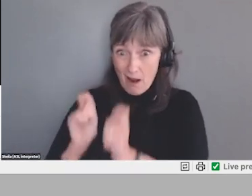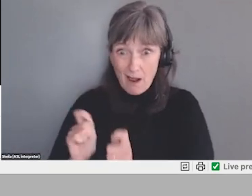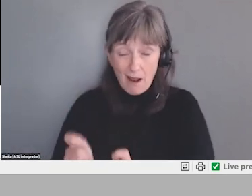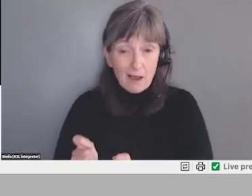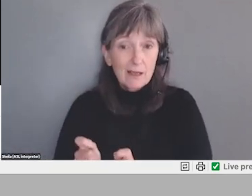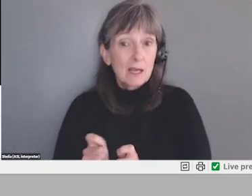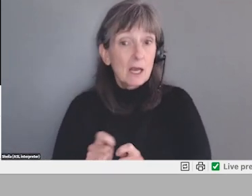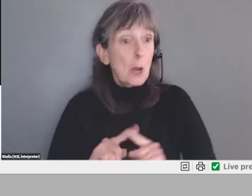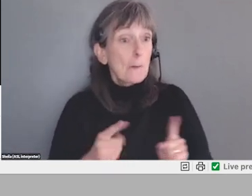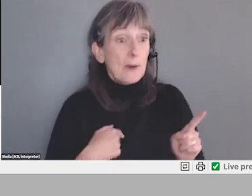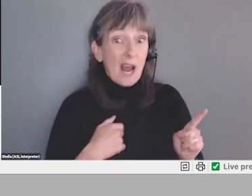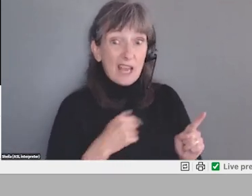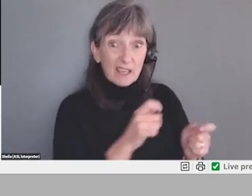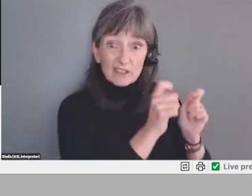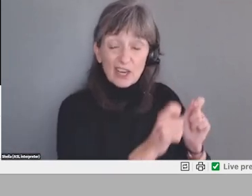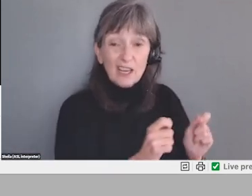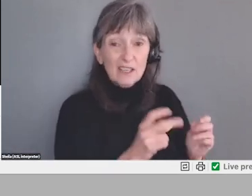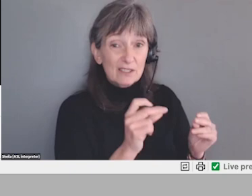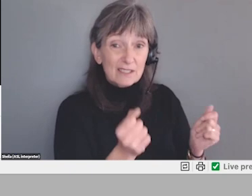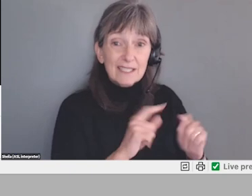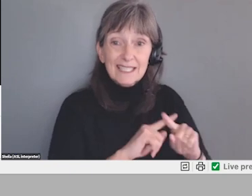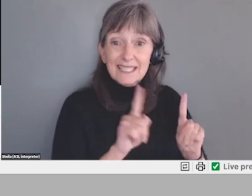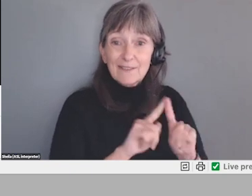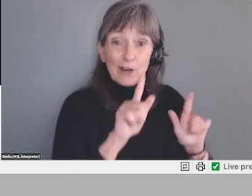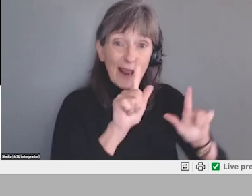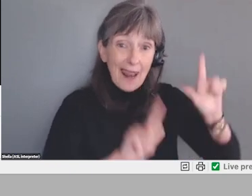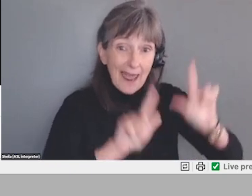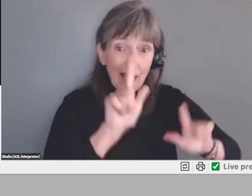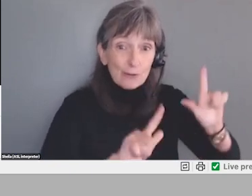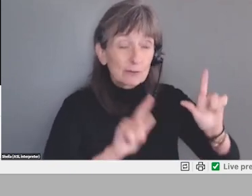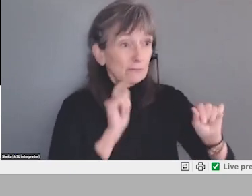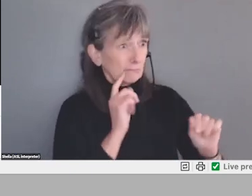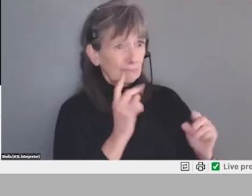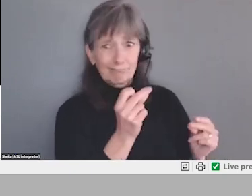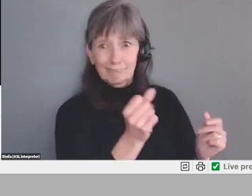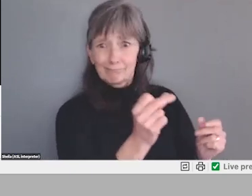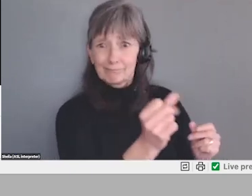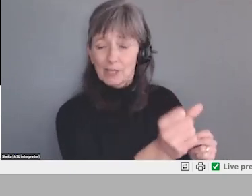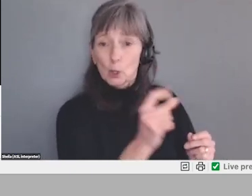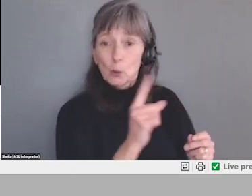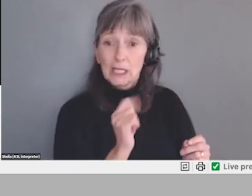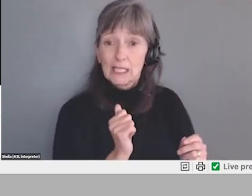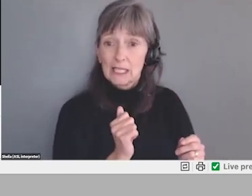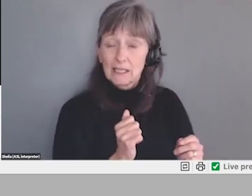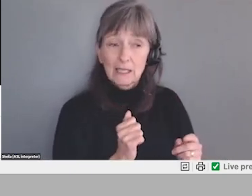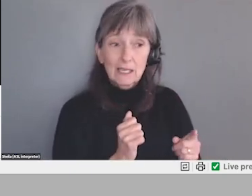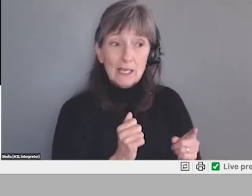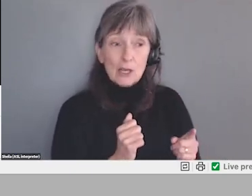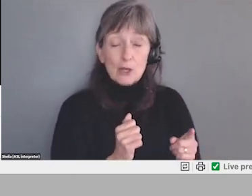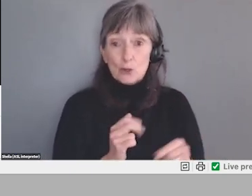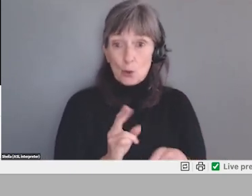as I mentioned before, the beauty here is that you're using existing technology,